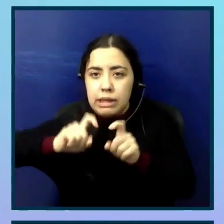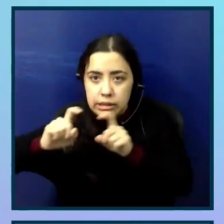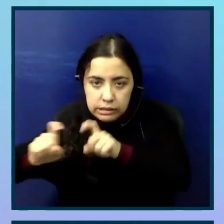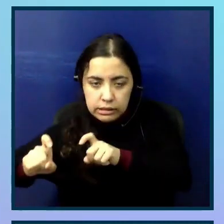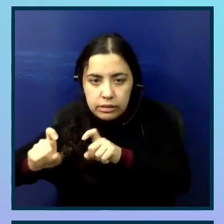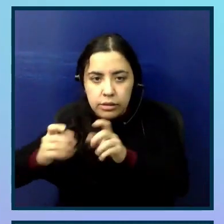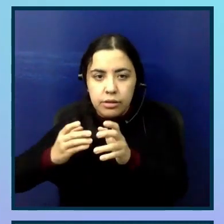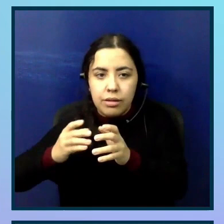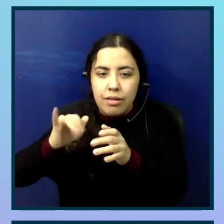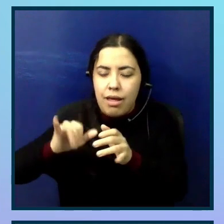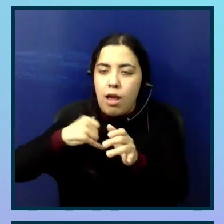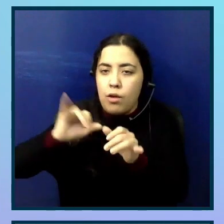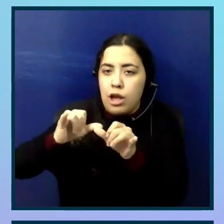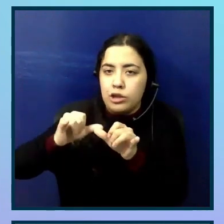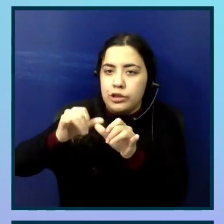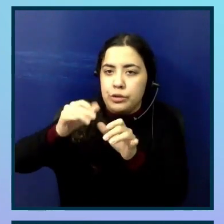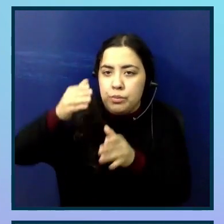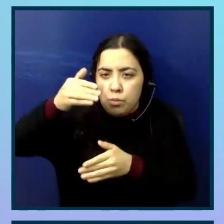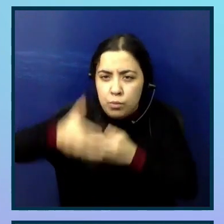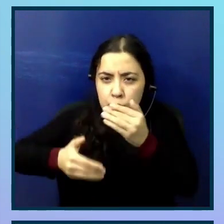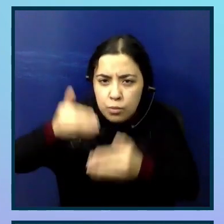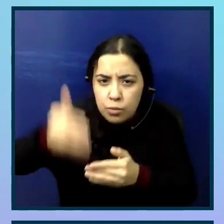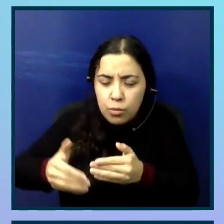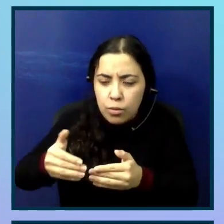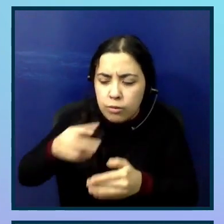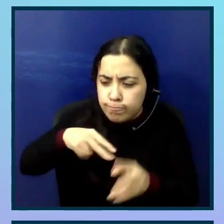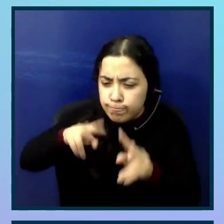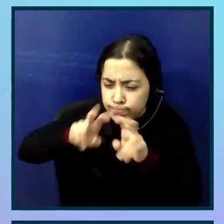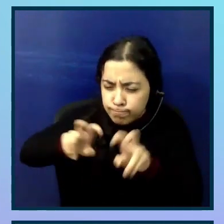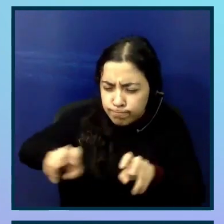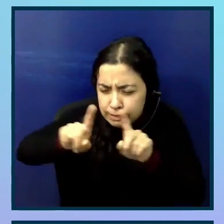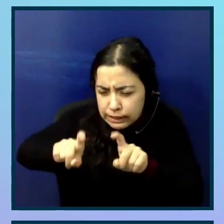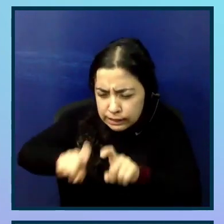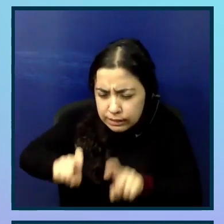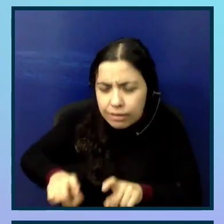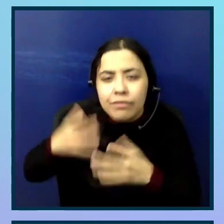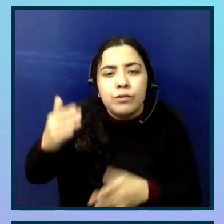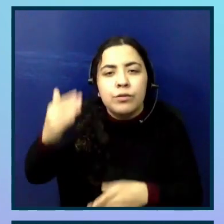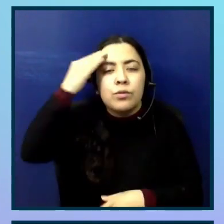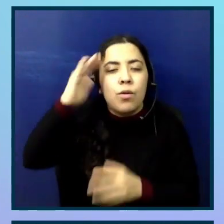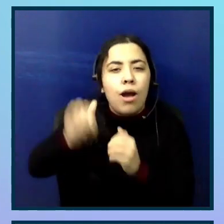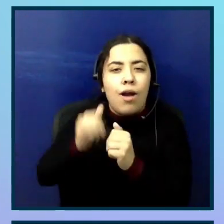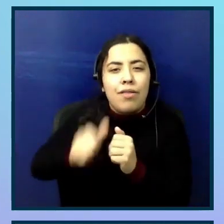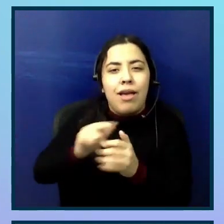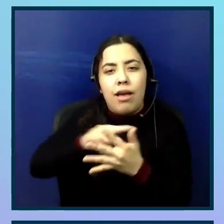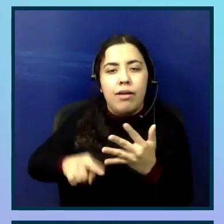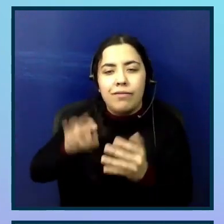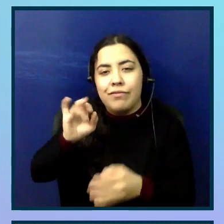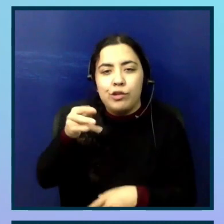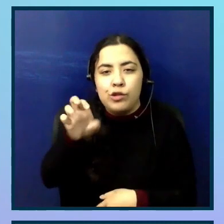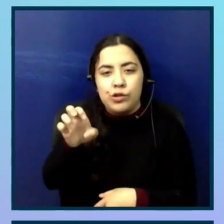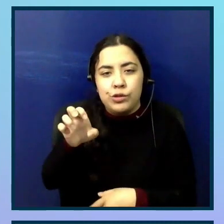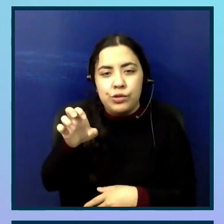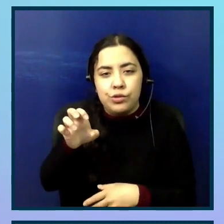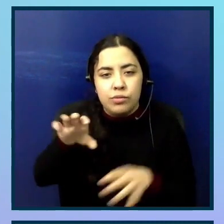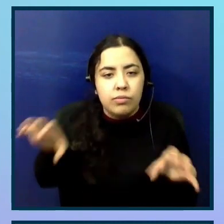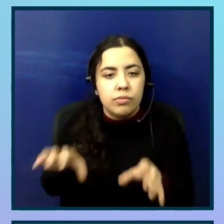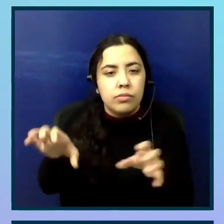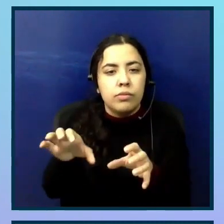so that we had a real sense of how each feature performed. So Ultra generates for each feature an accessibility health report,